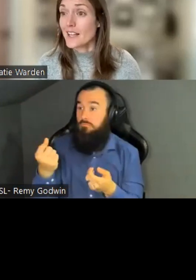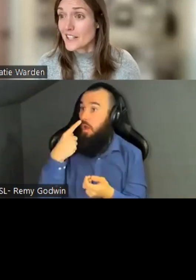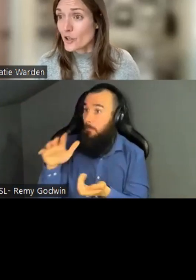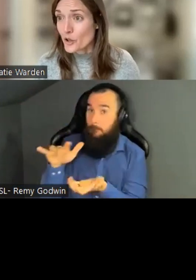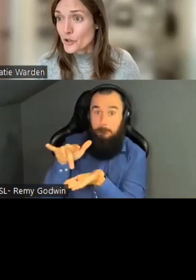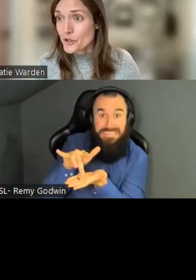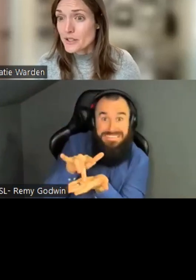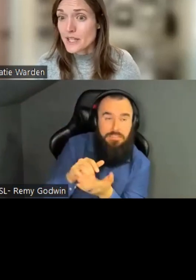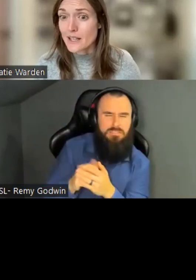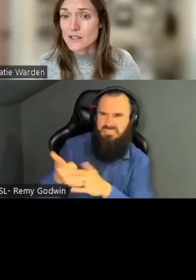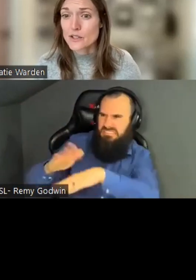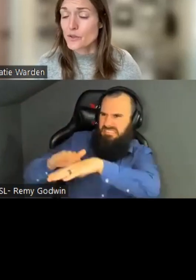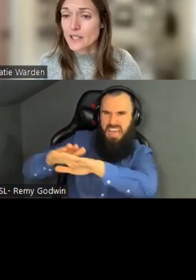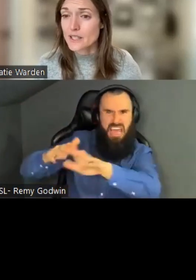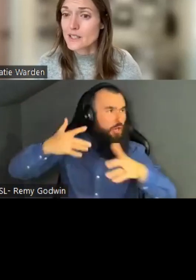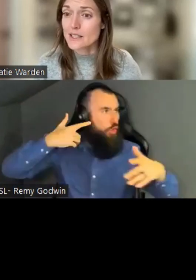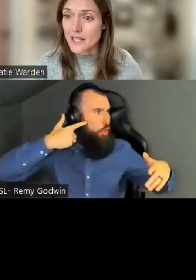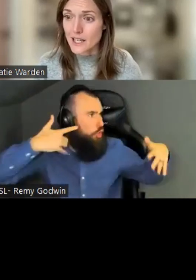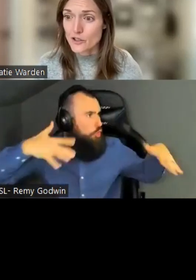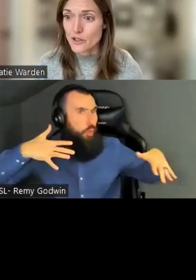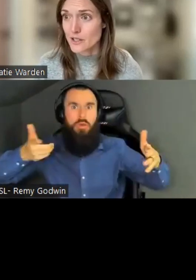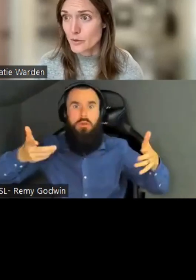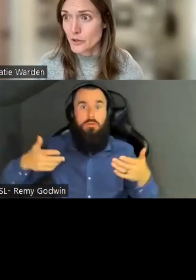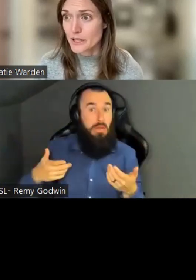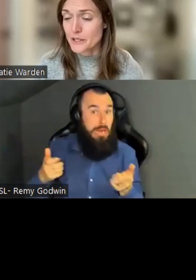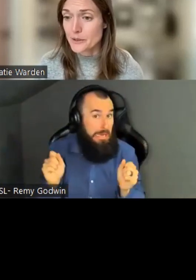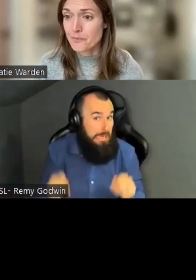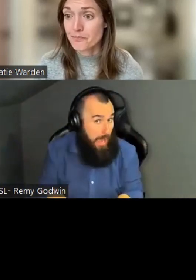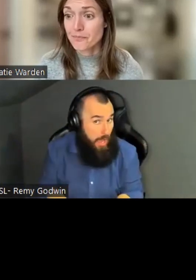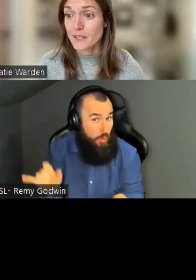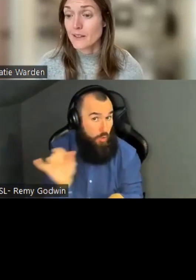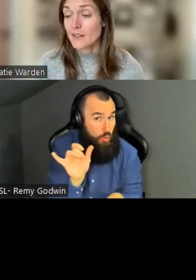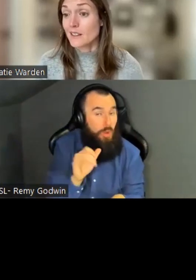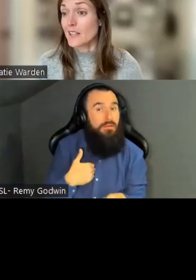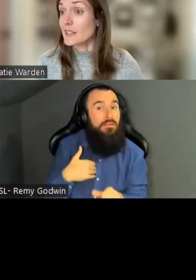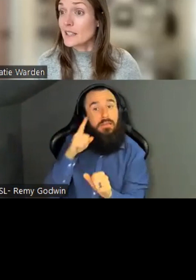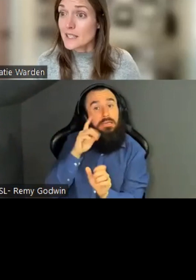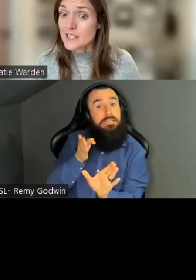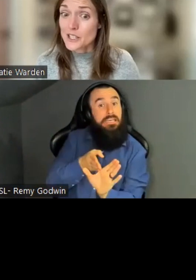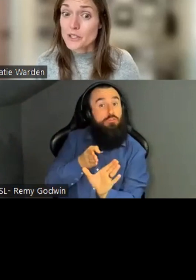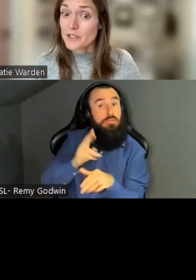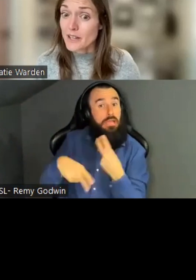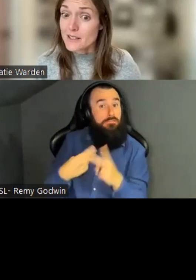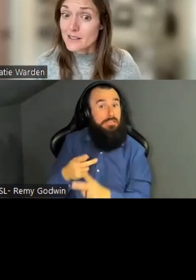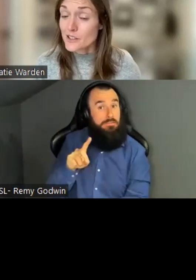And they can also do tasks related to psychiatric disabilities, like licking someone's face